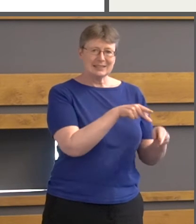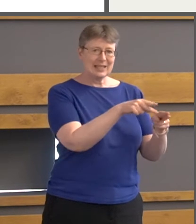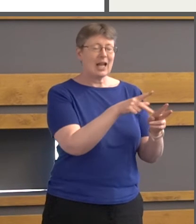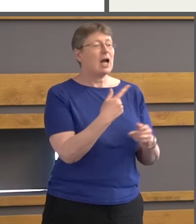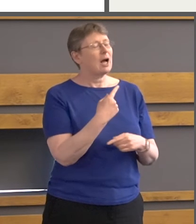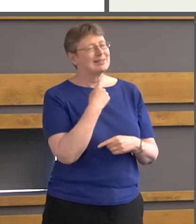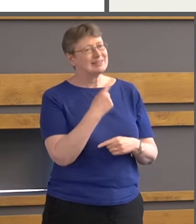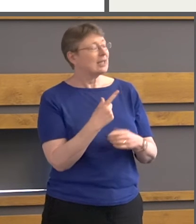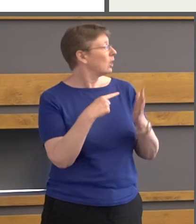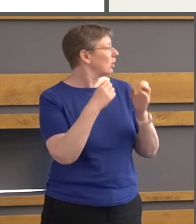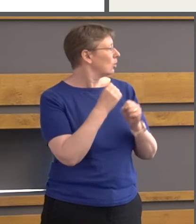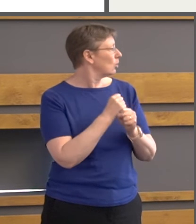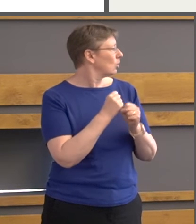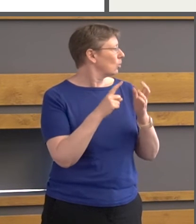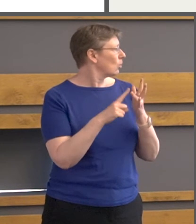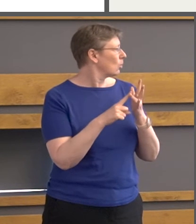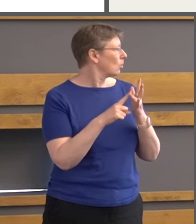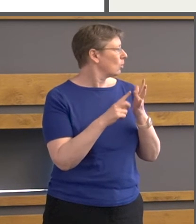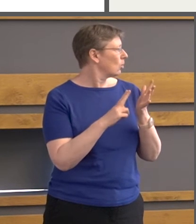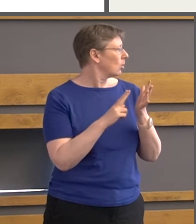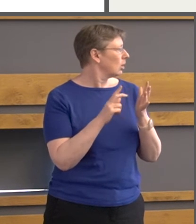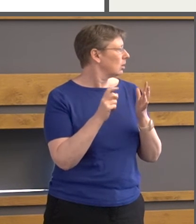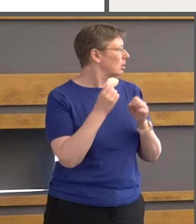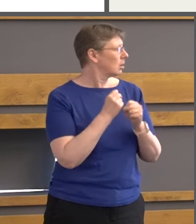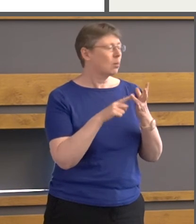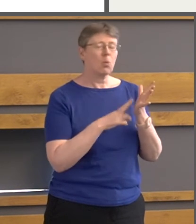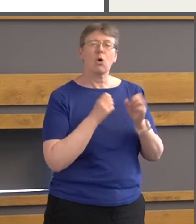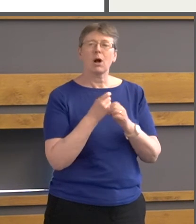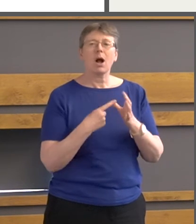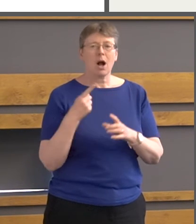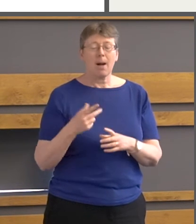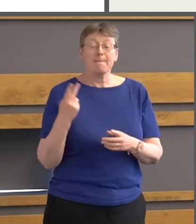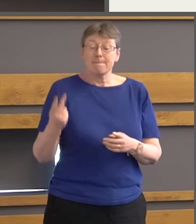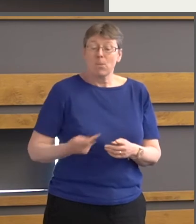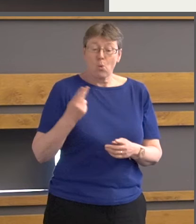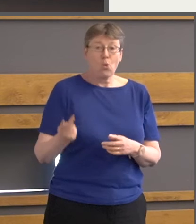because that's what we call her and she calls herself the Ganga. Both the rivers speak, by the way.